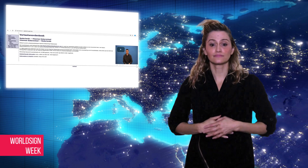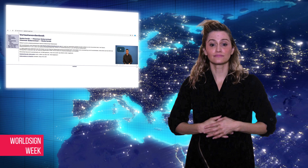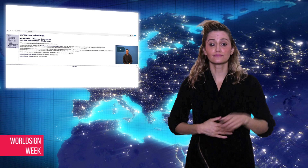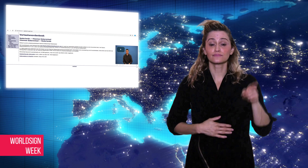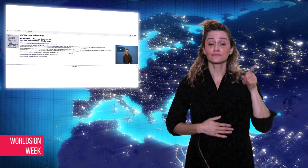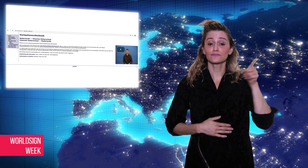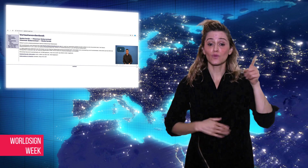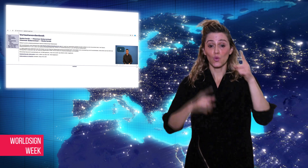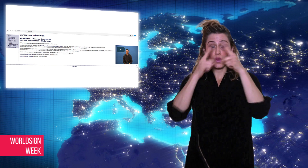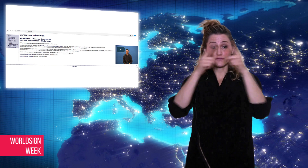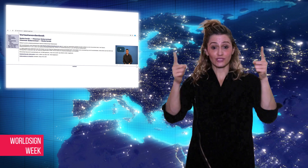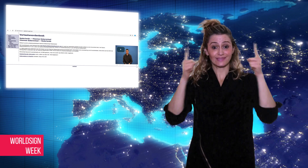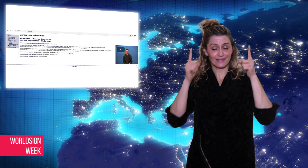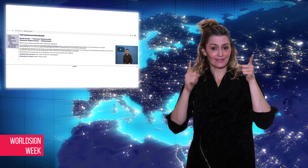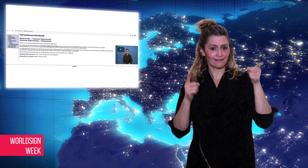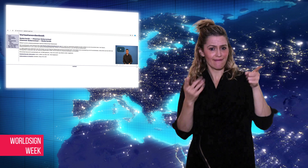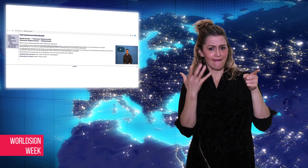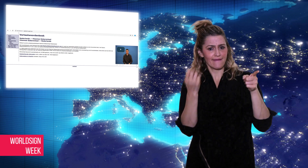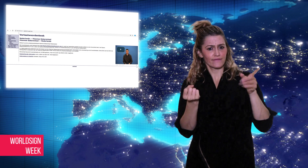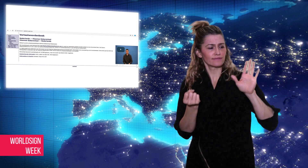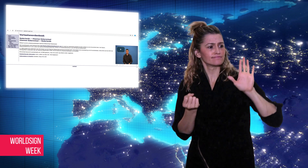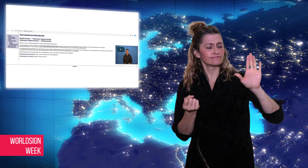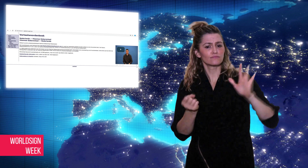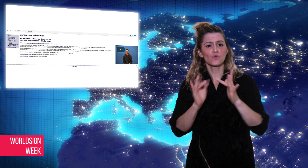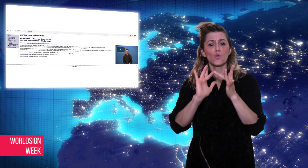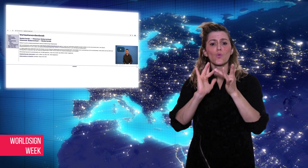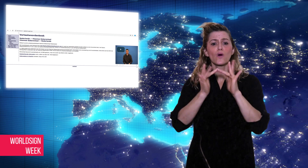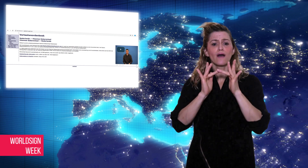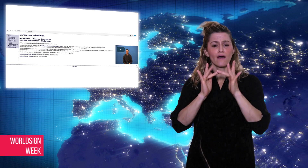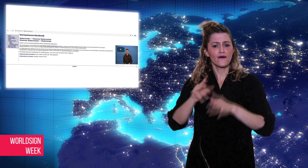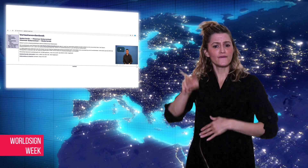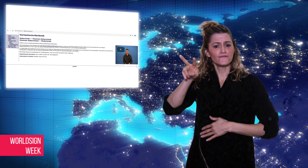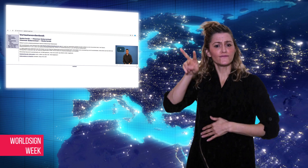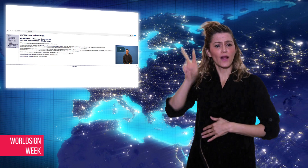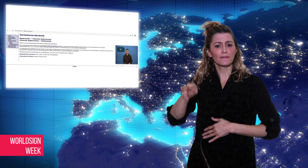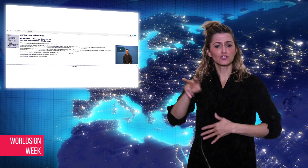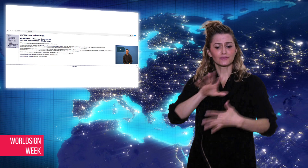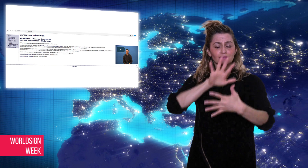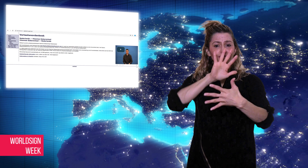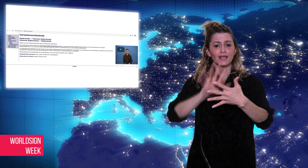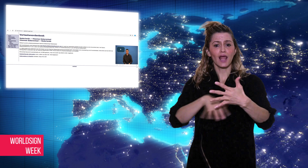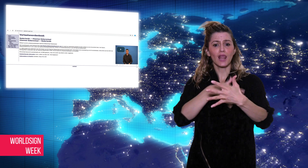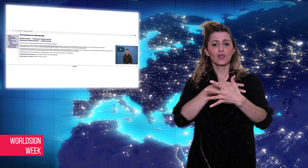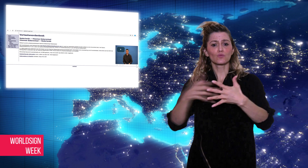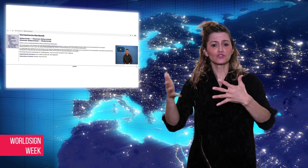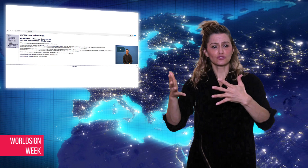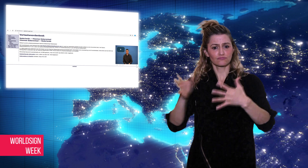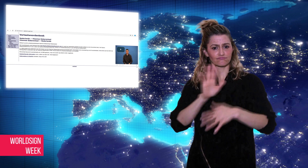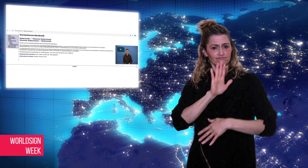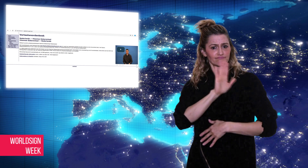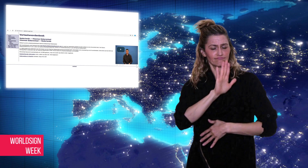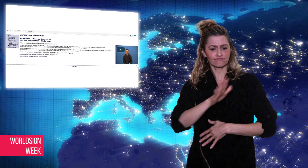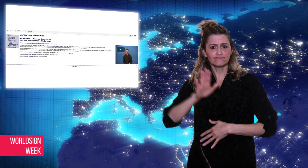Language dictionary. The online dictionary list five